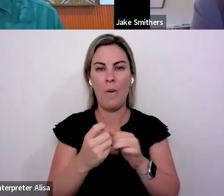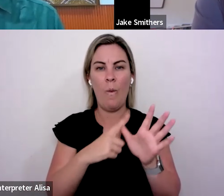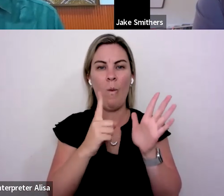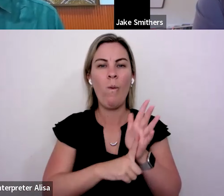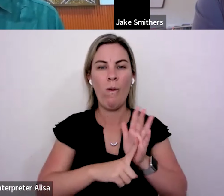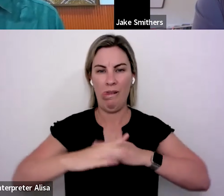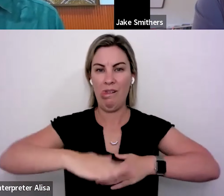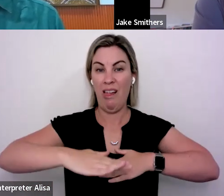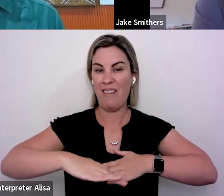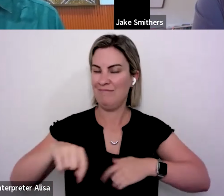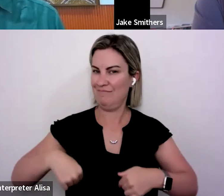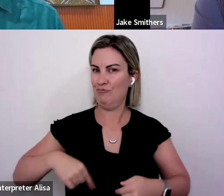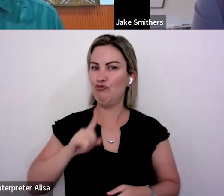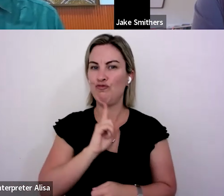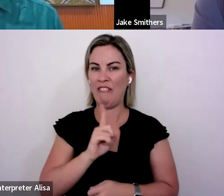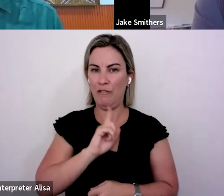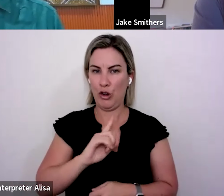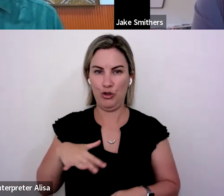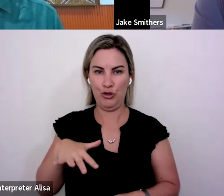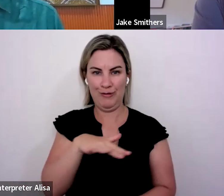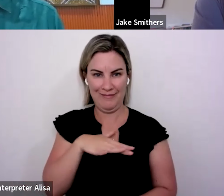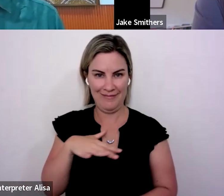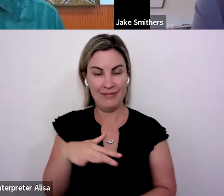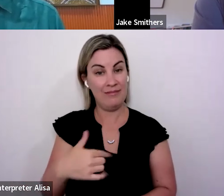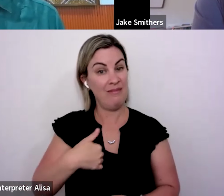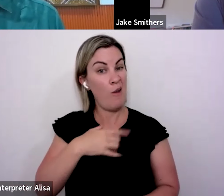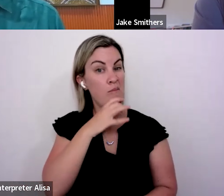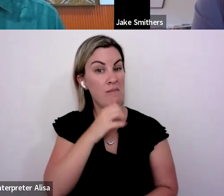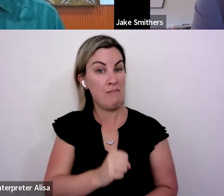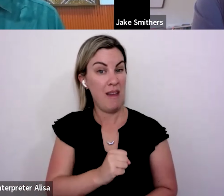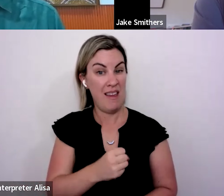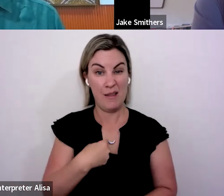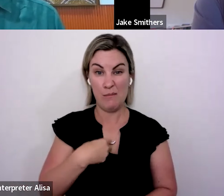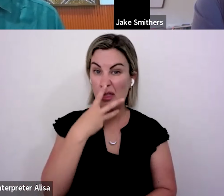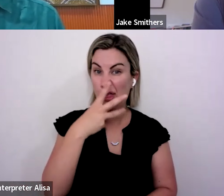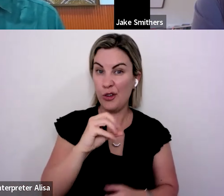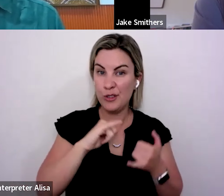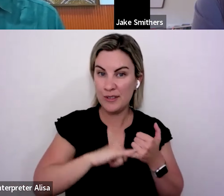I'm a man in my 30s, I have brown hair,